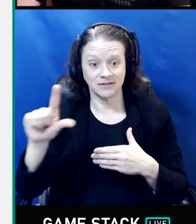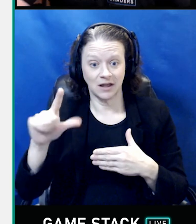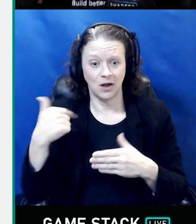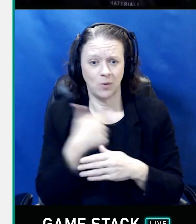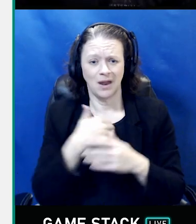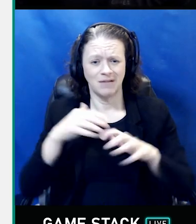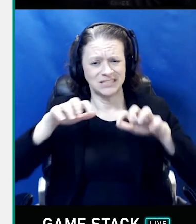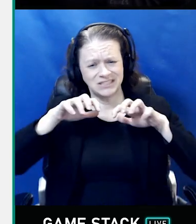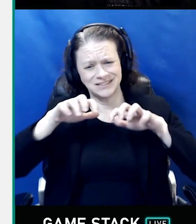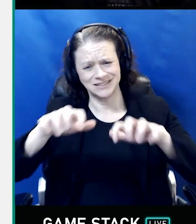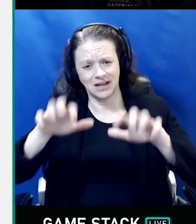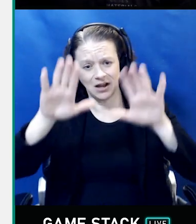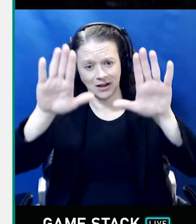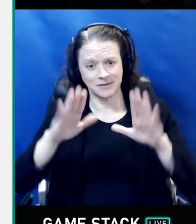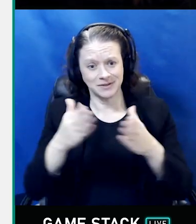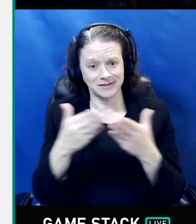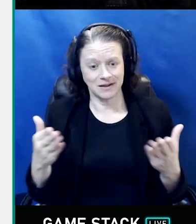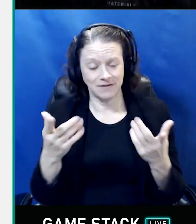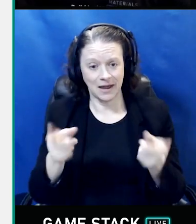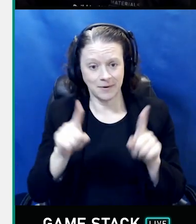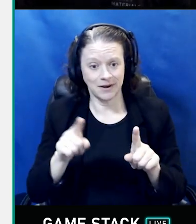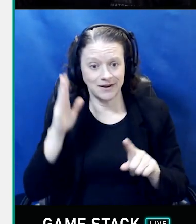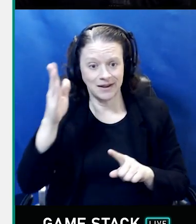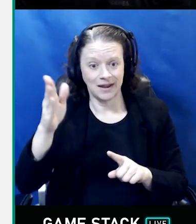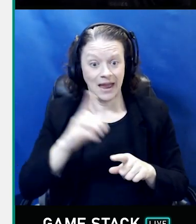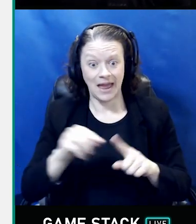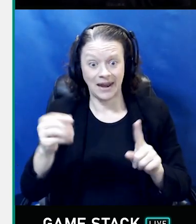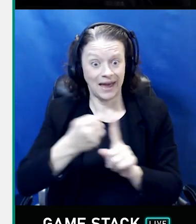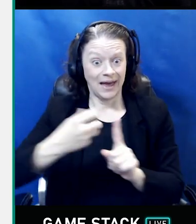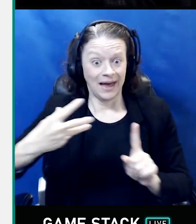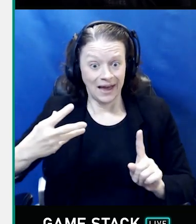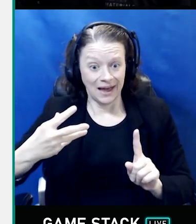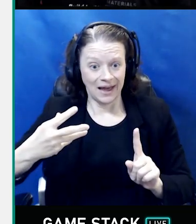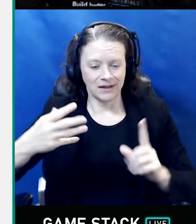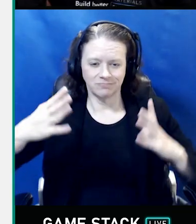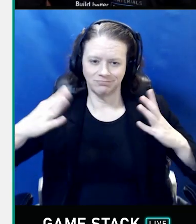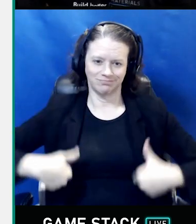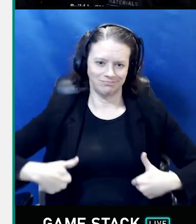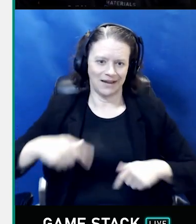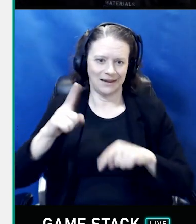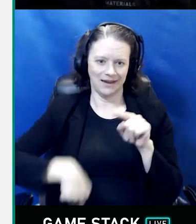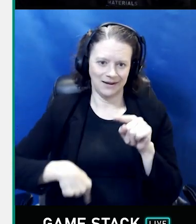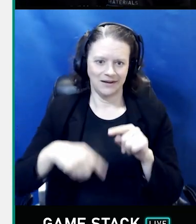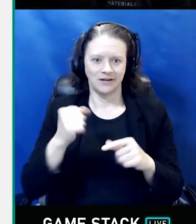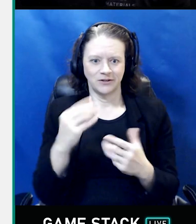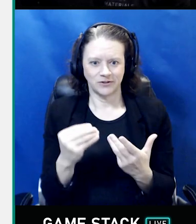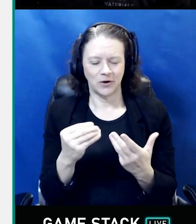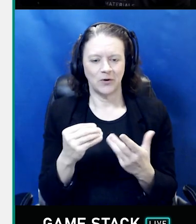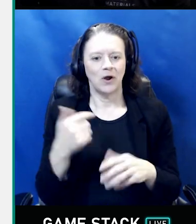and I can't really go into much more detail than that. Suffice to say that we will continue to empower developers